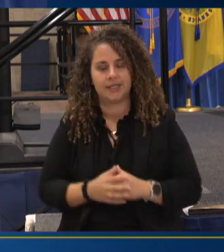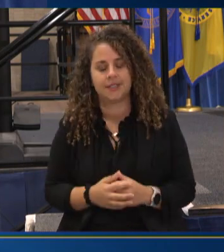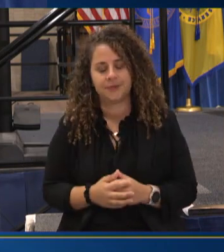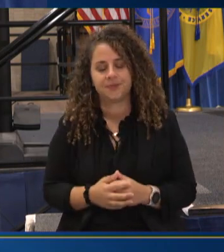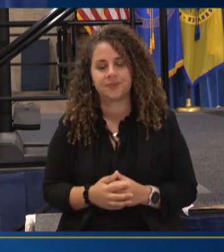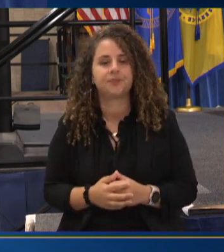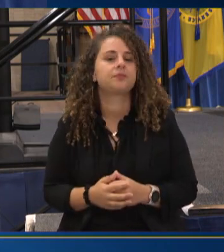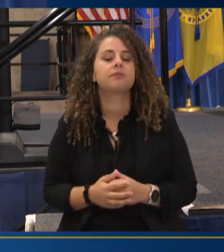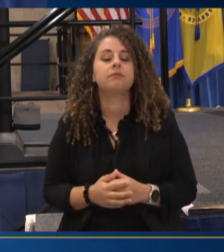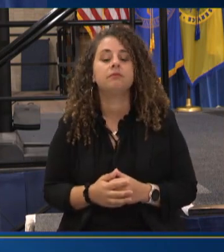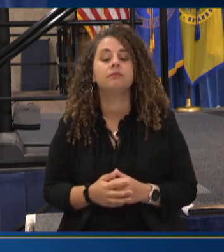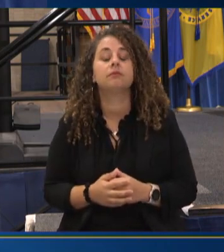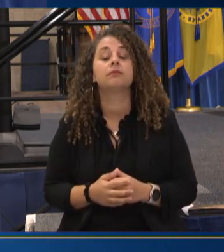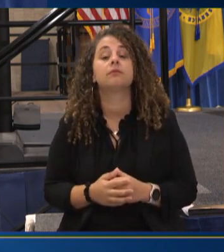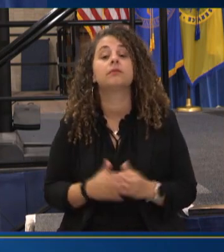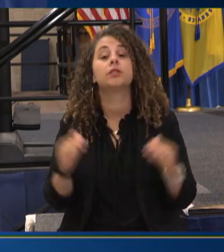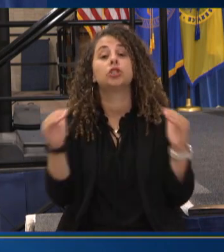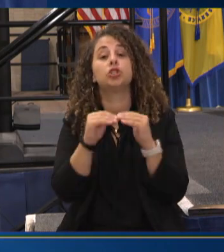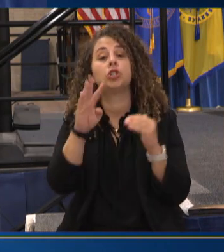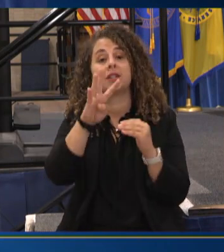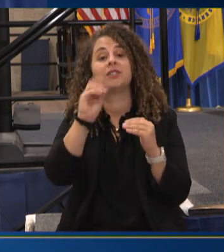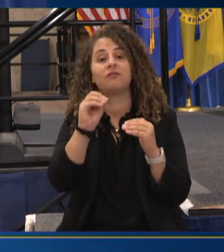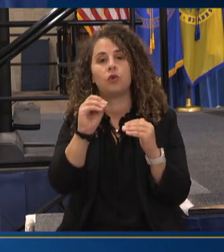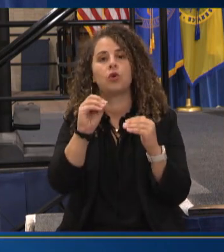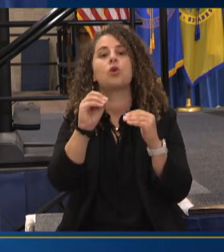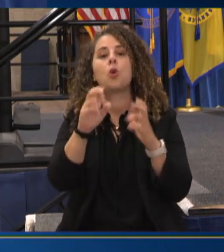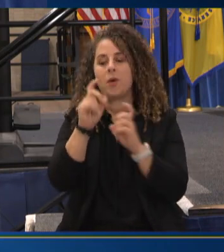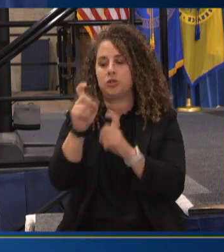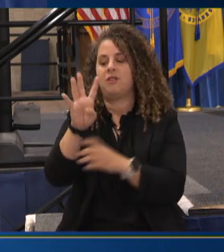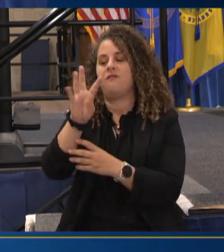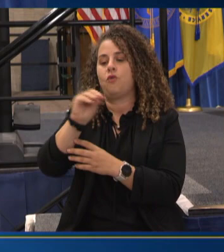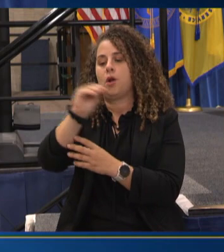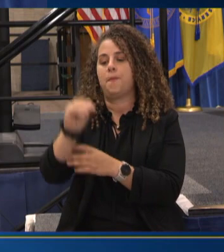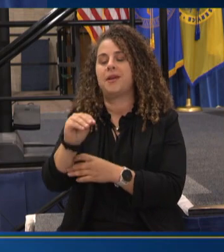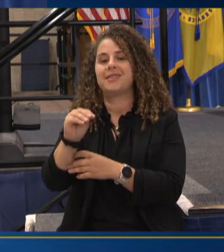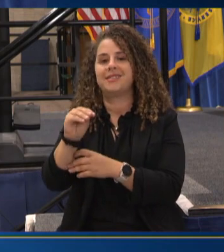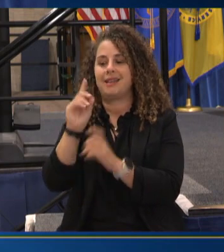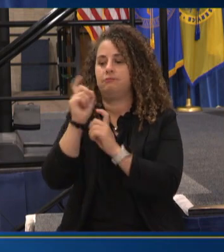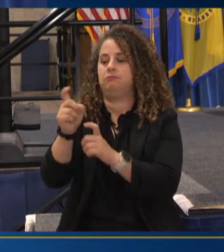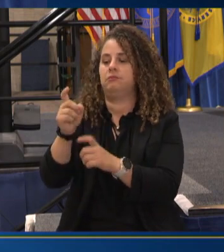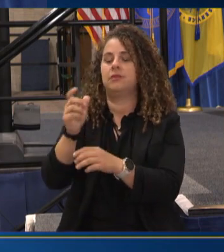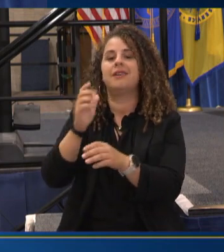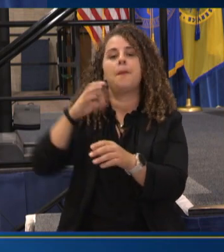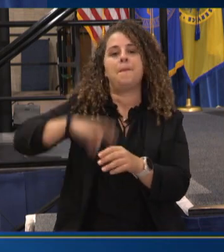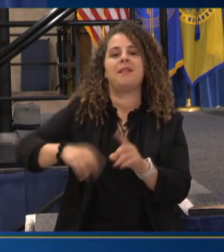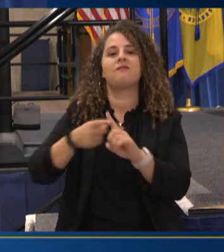Justice 40 seeks to deliver 40% of overall benefits from federal investments in